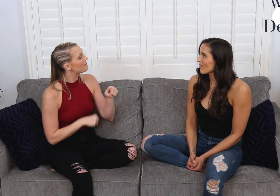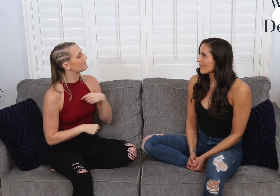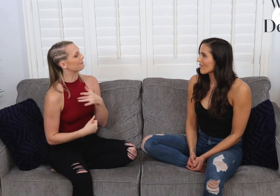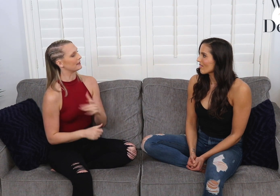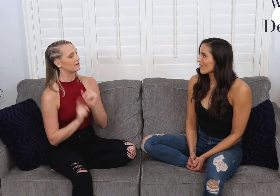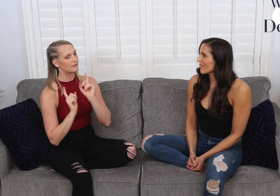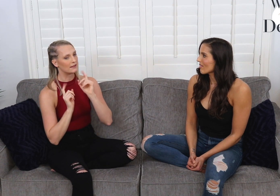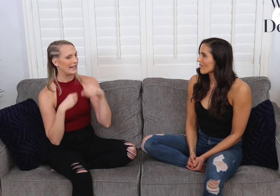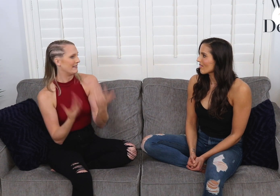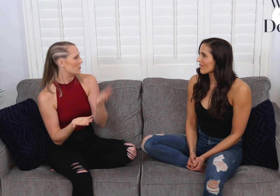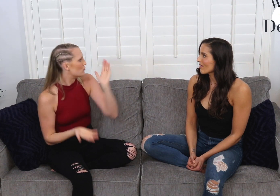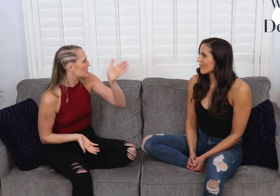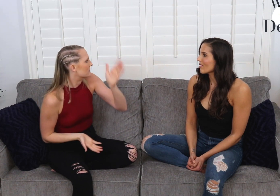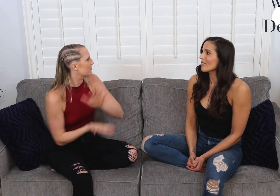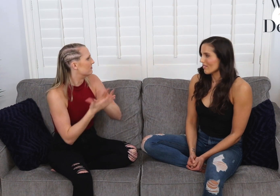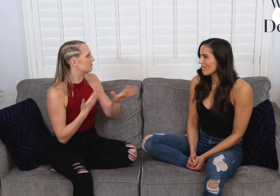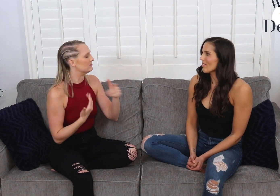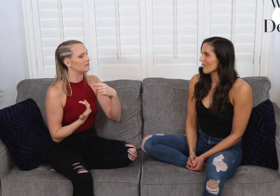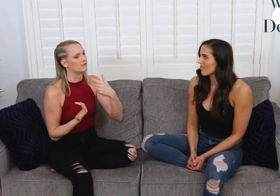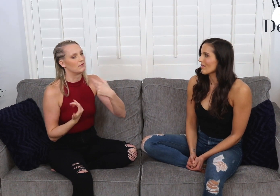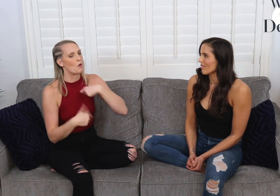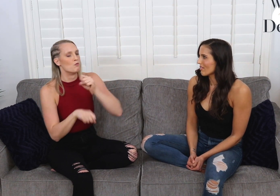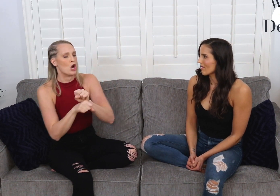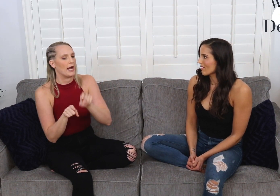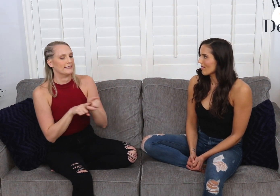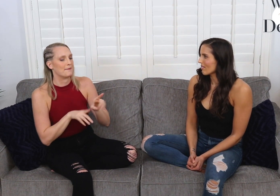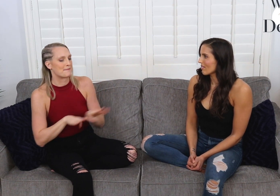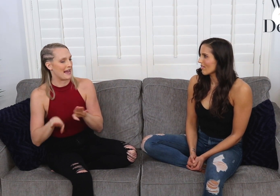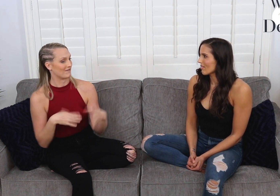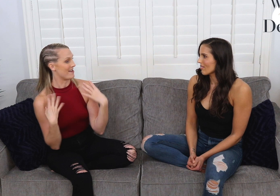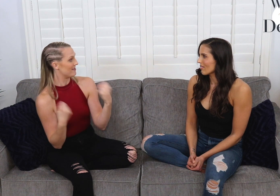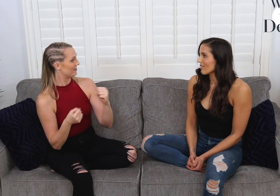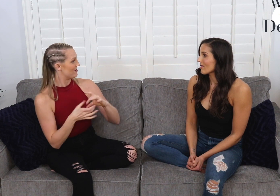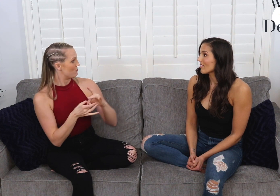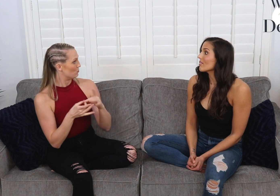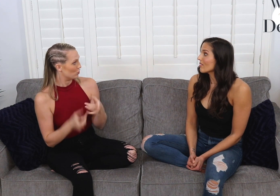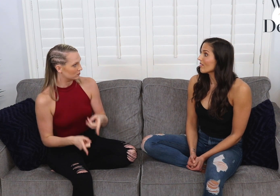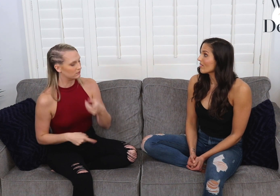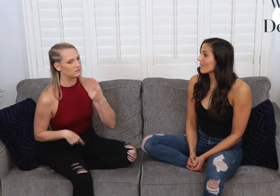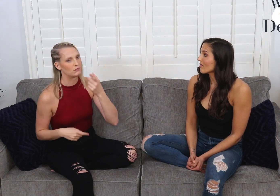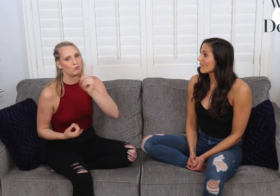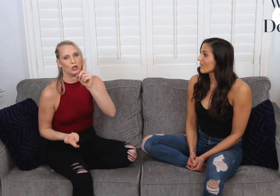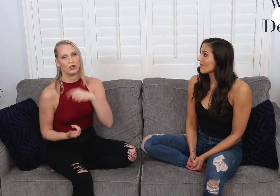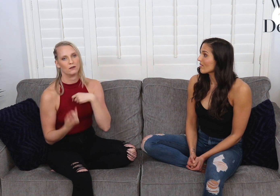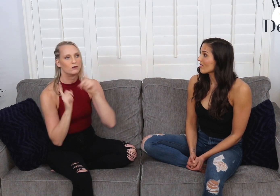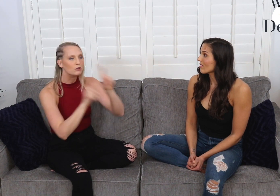It wasn't until my previous job, I gave presentations, I worked as a behavioral health coordinator where I would